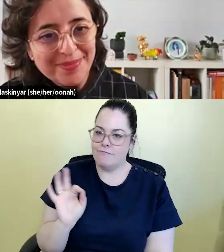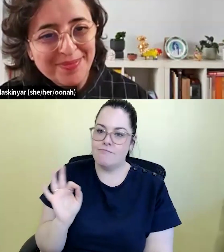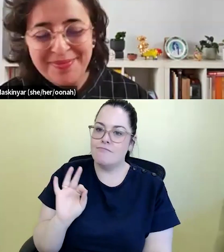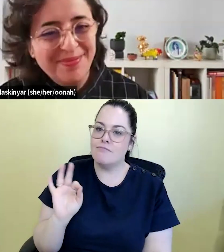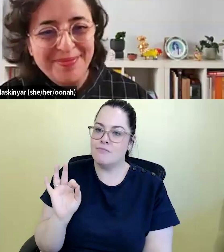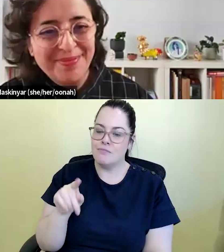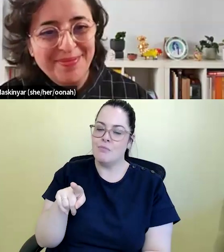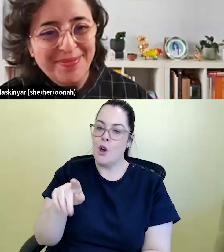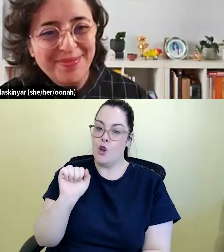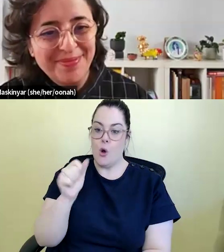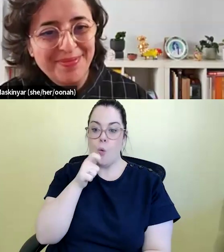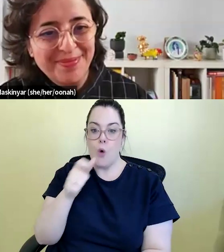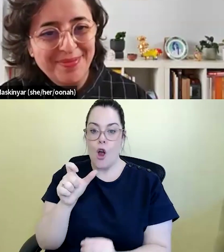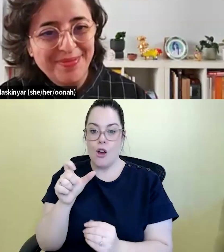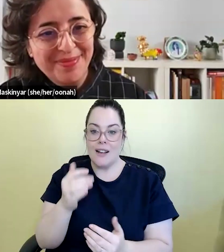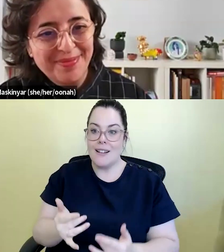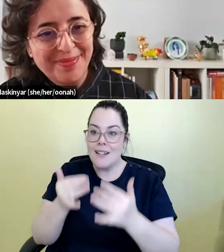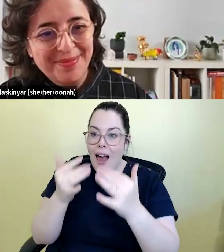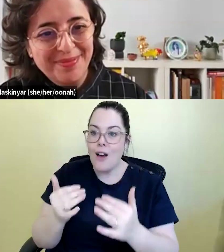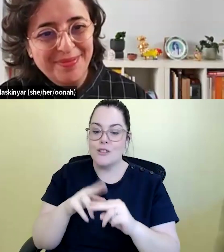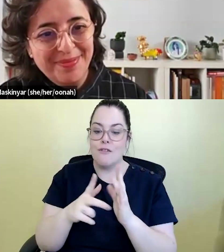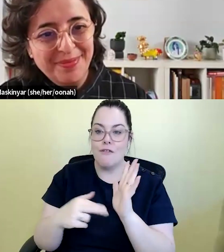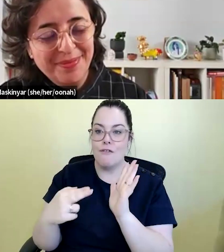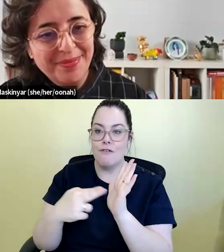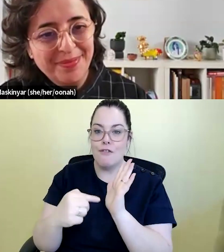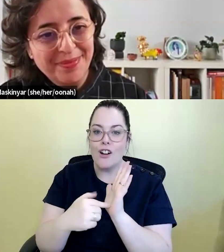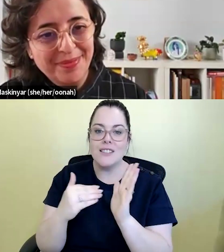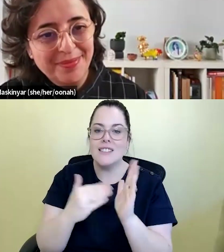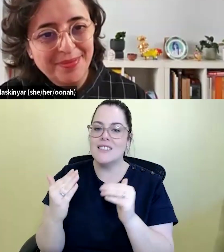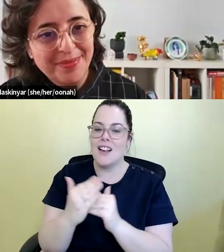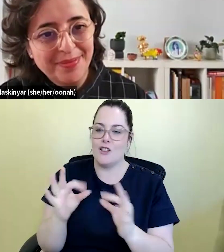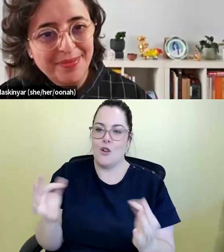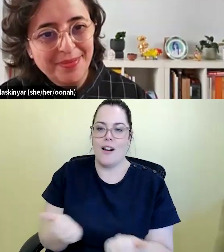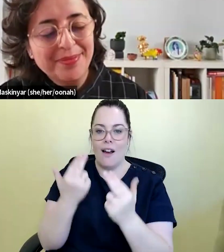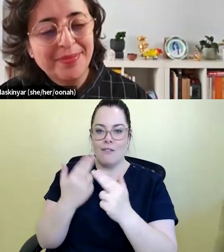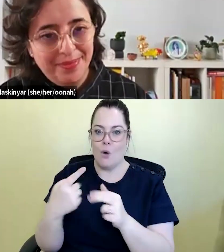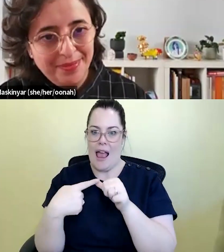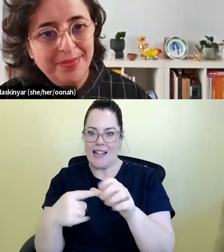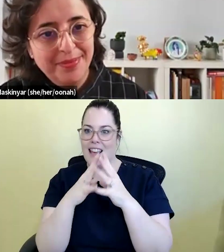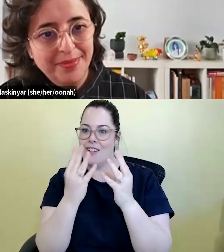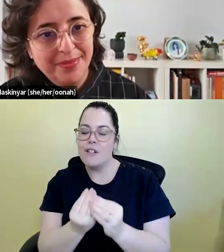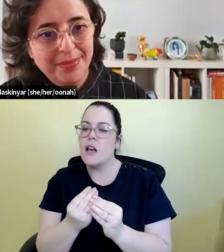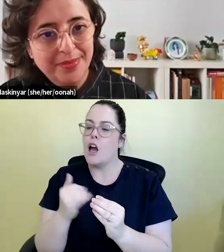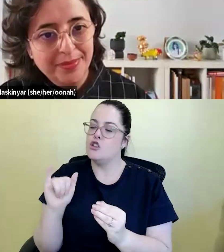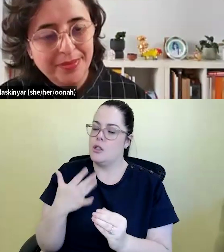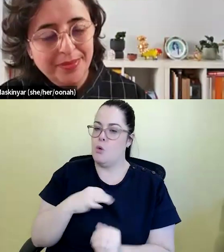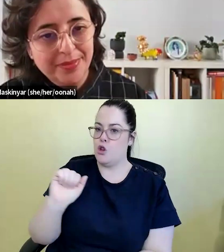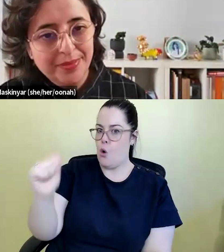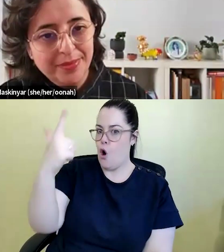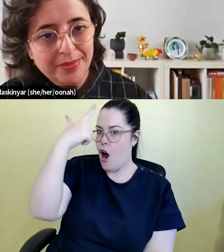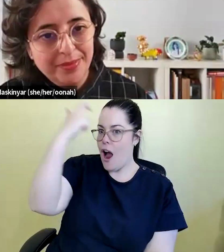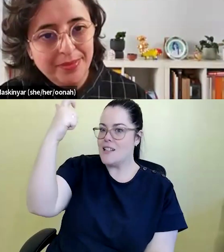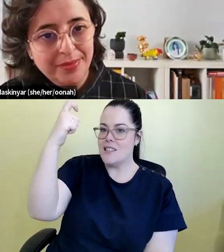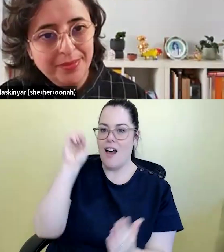count or font size to answer that. It is just the creative idea. I can respond to this in terms of